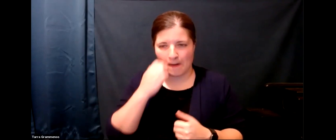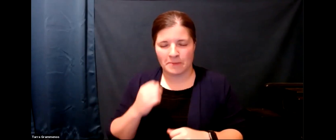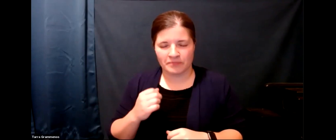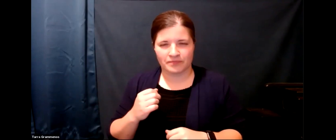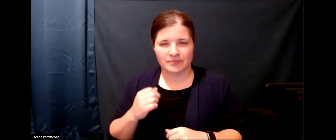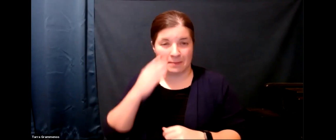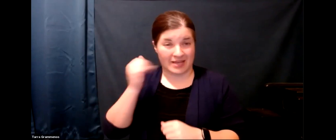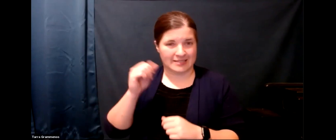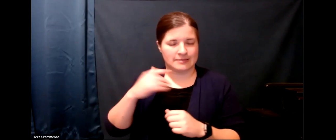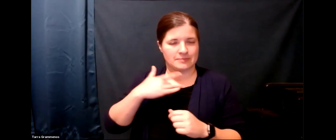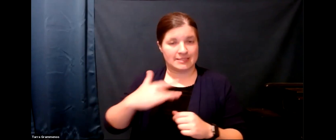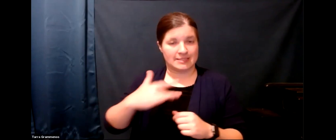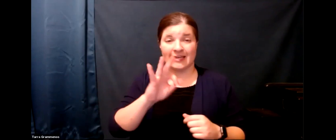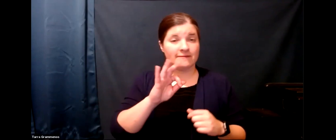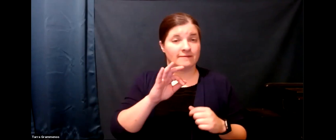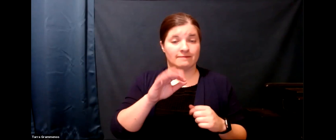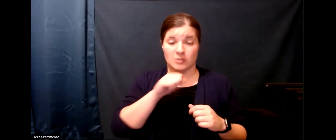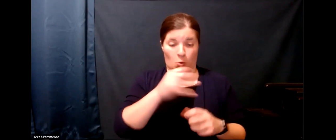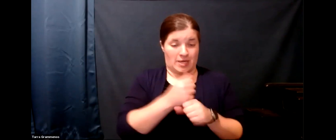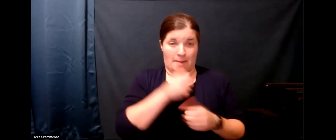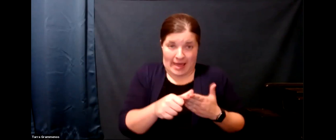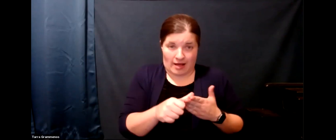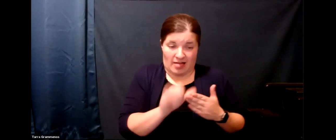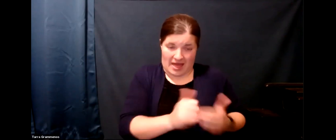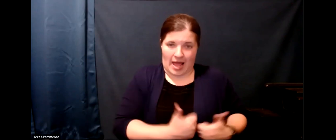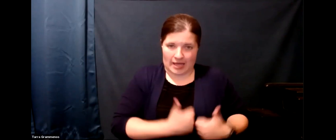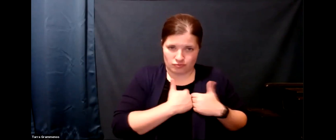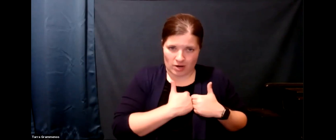their name, on the voting roster.